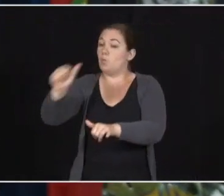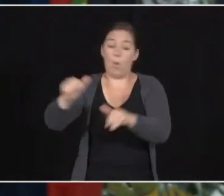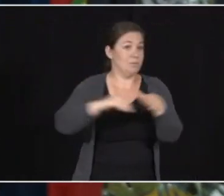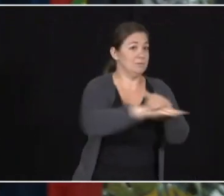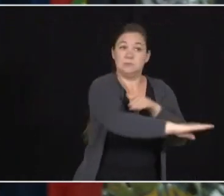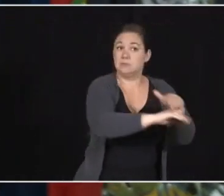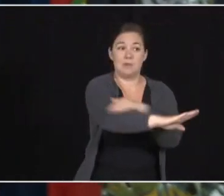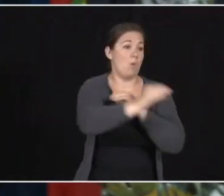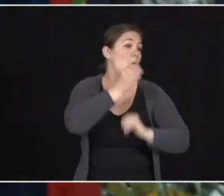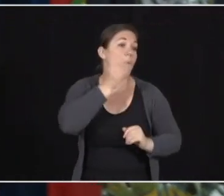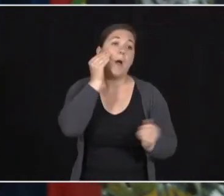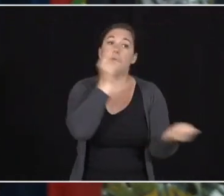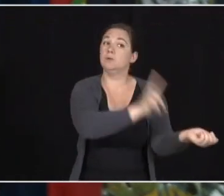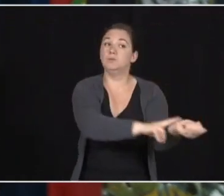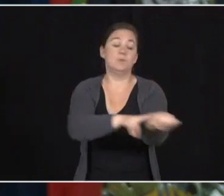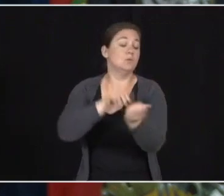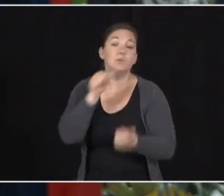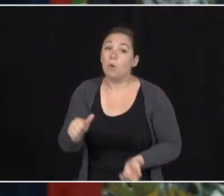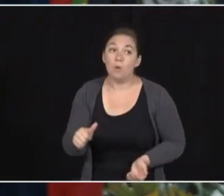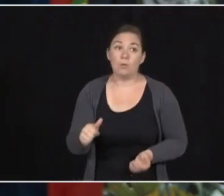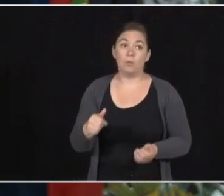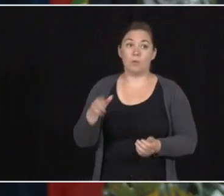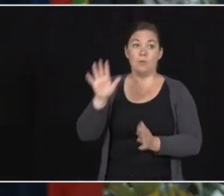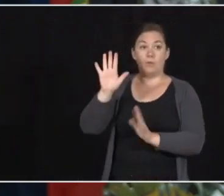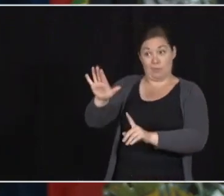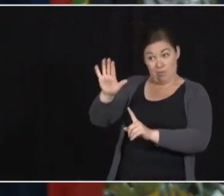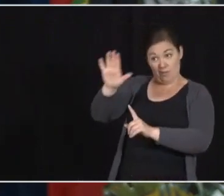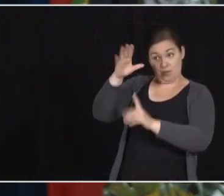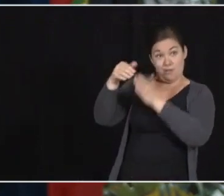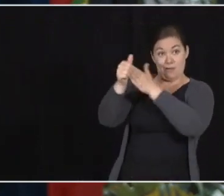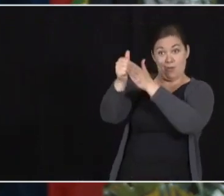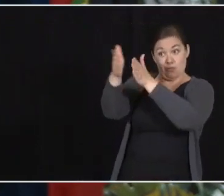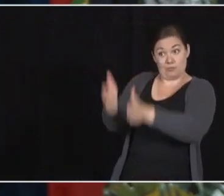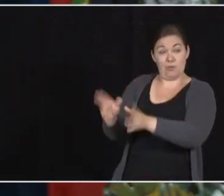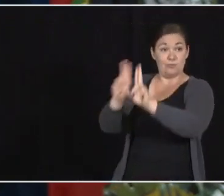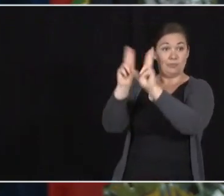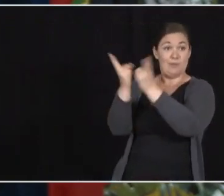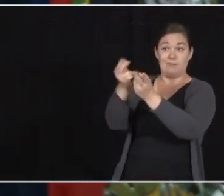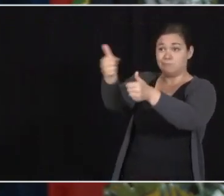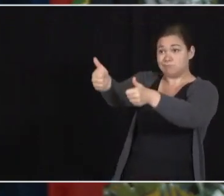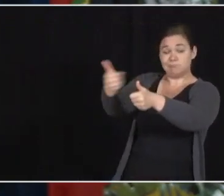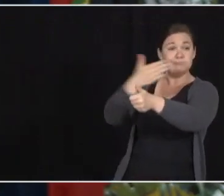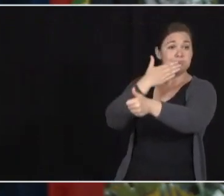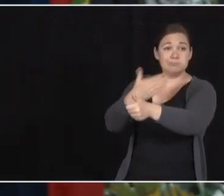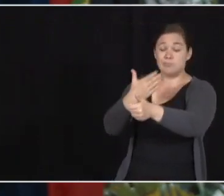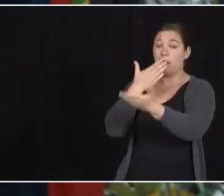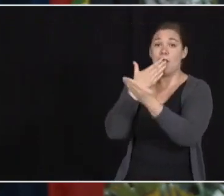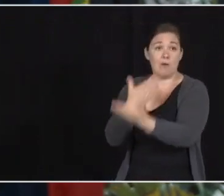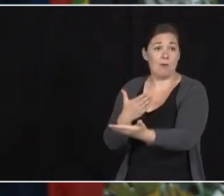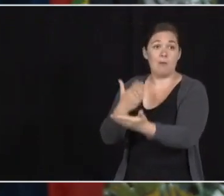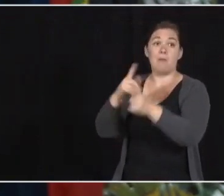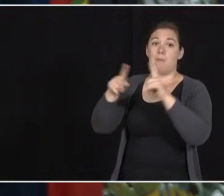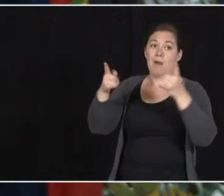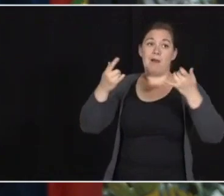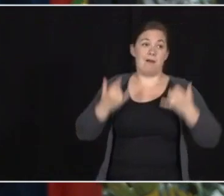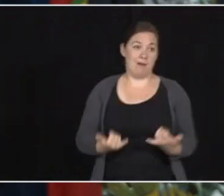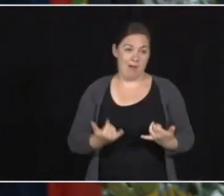Believe me, Smokey is an incredible leader. And thanks to him they are going back and. So by no means is this smoky Thomases problem,